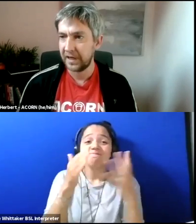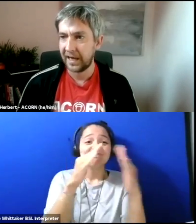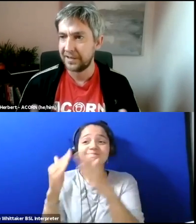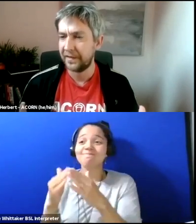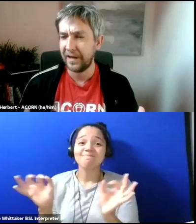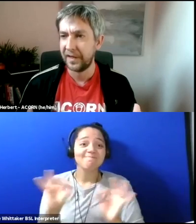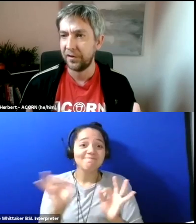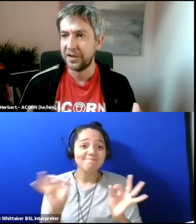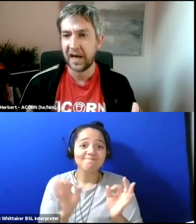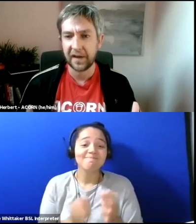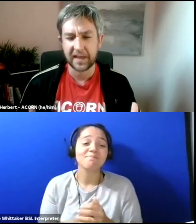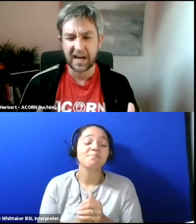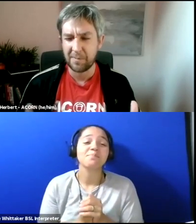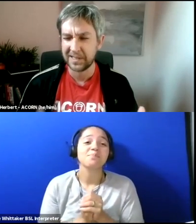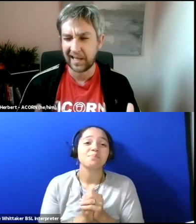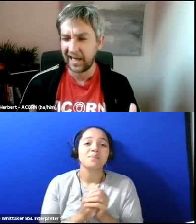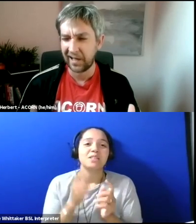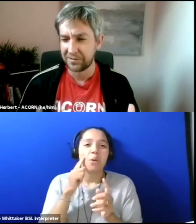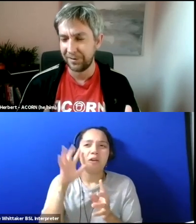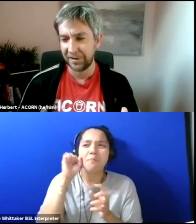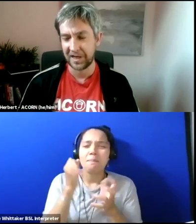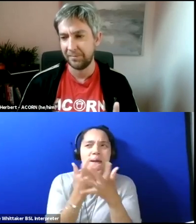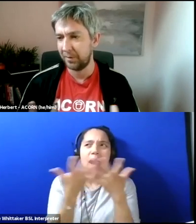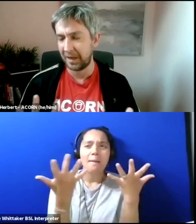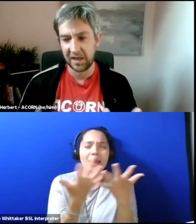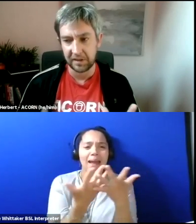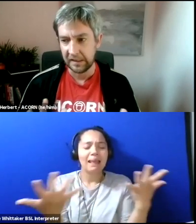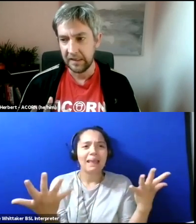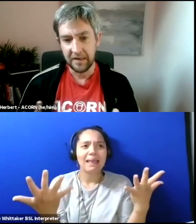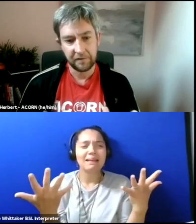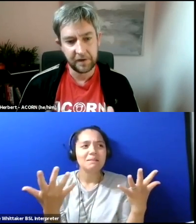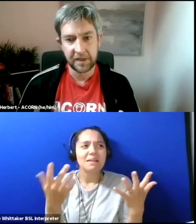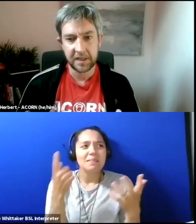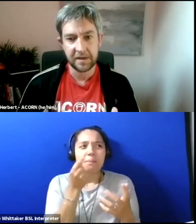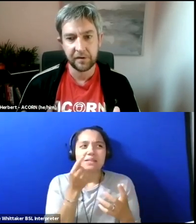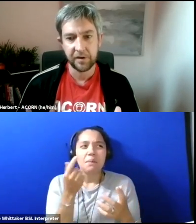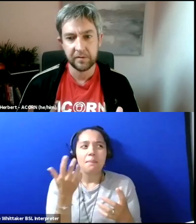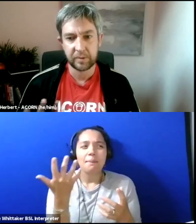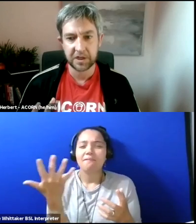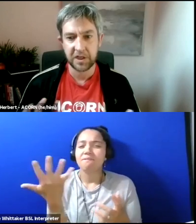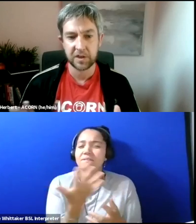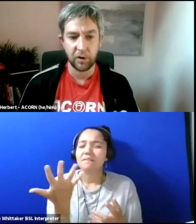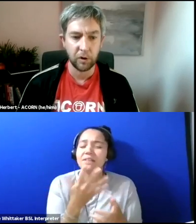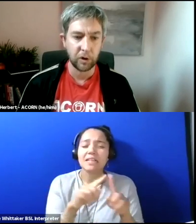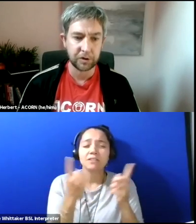So we had a think on the day, I can't remember exactly how large we were at the time, but we had maybe 15 different branches that all